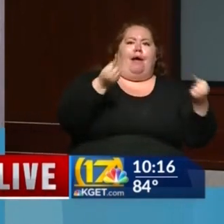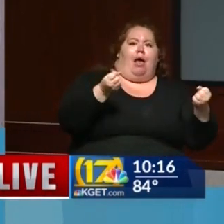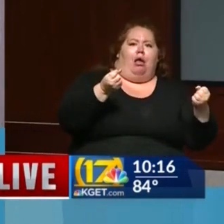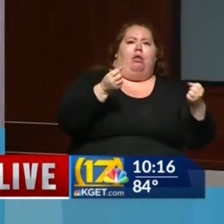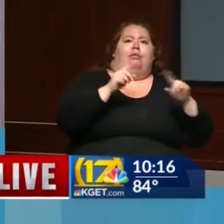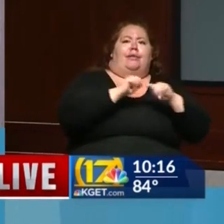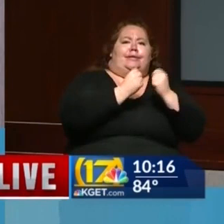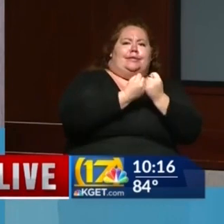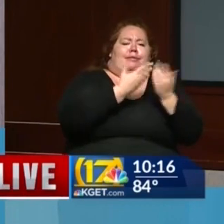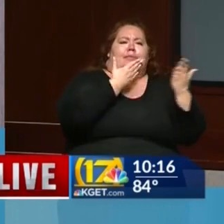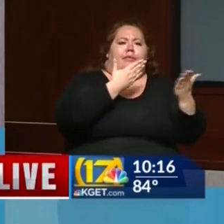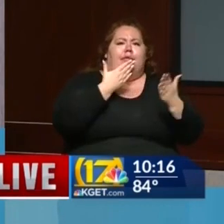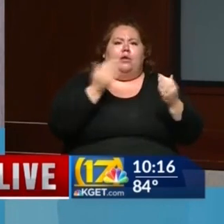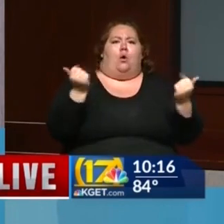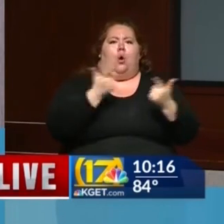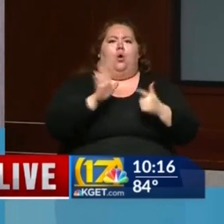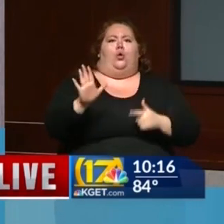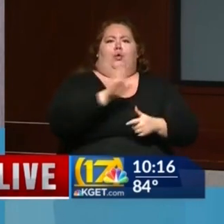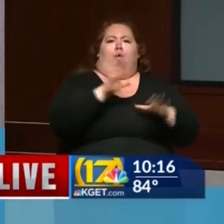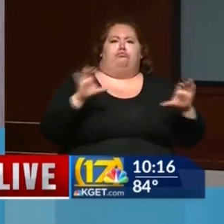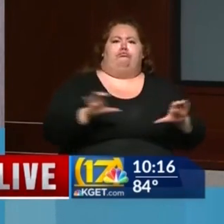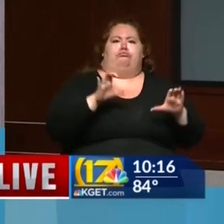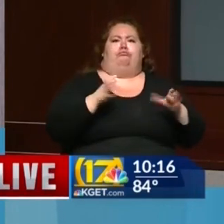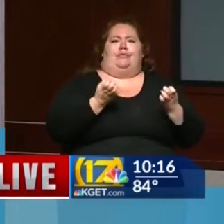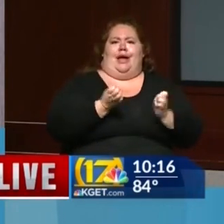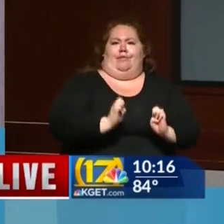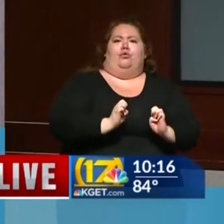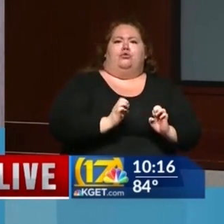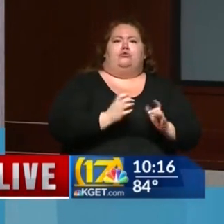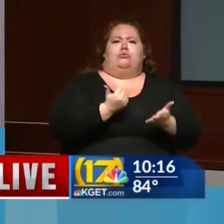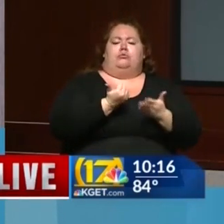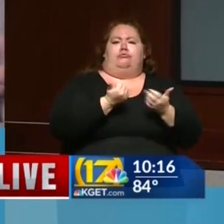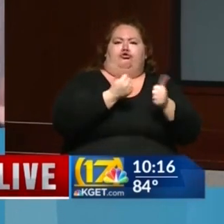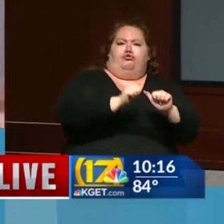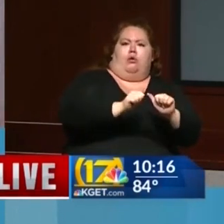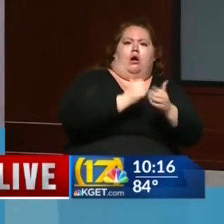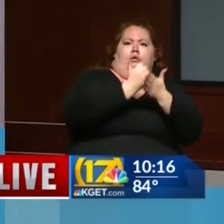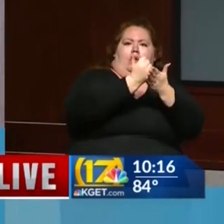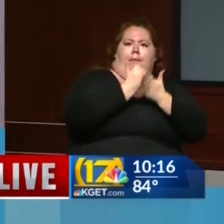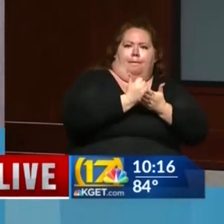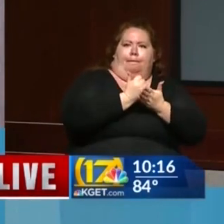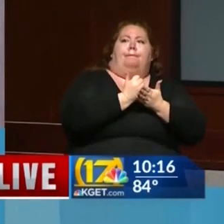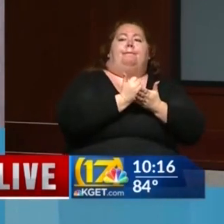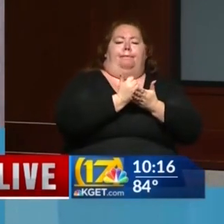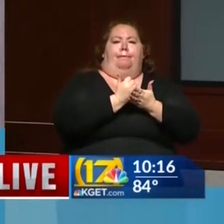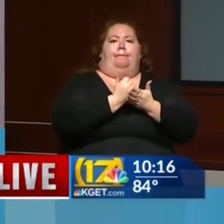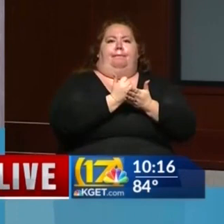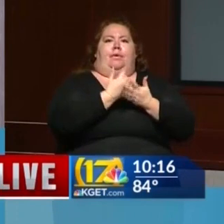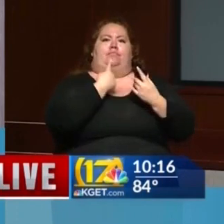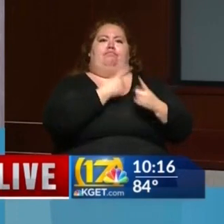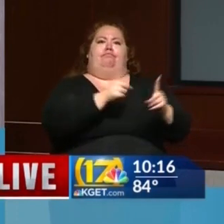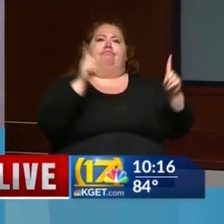THE I WANT TO THANK, AND I THINK THAT OUR PUBLIC HEALTH WANTS TO JOIN ME IN THANKING ALL OF YOU